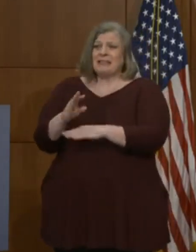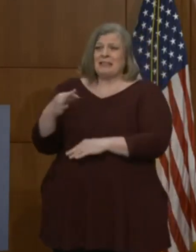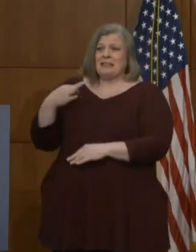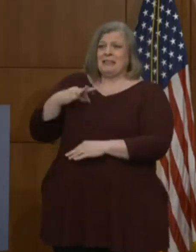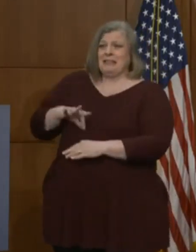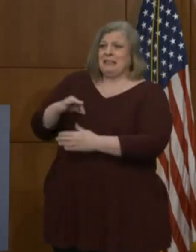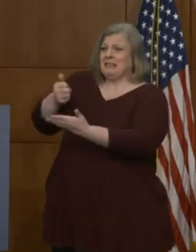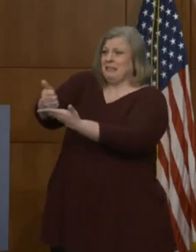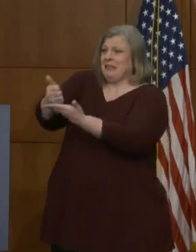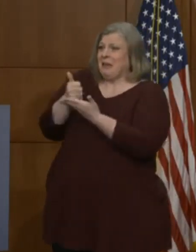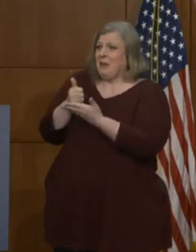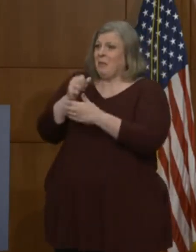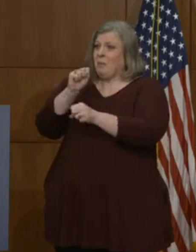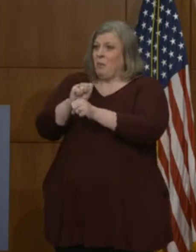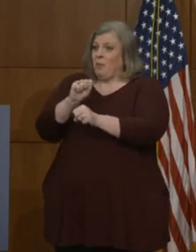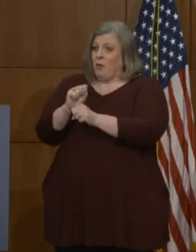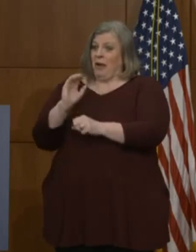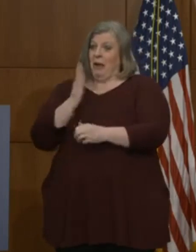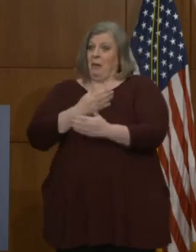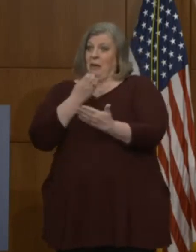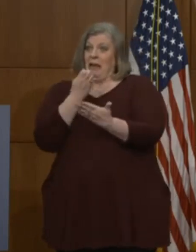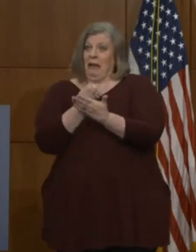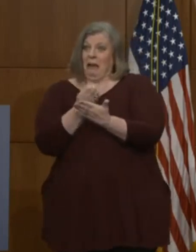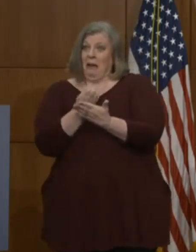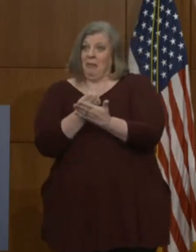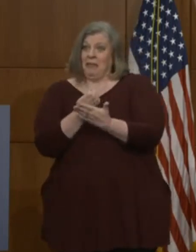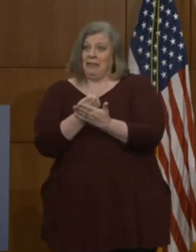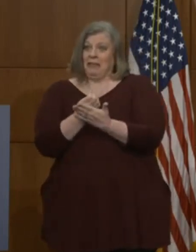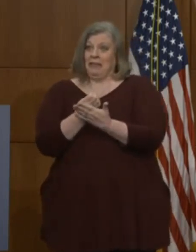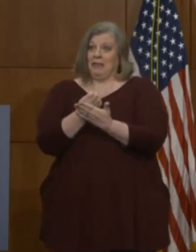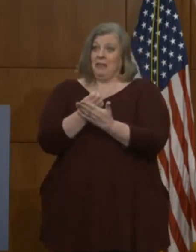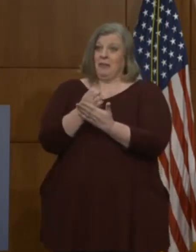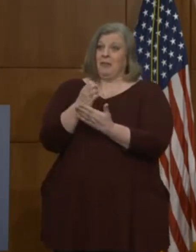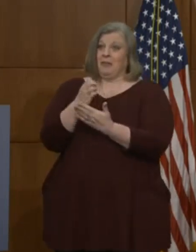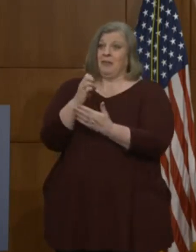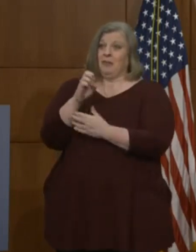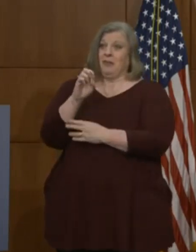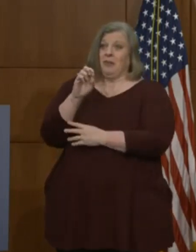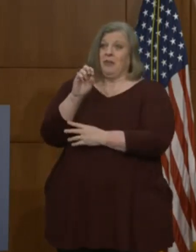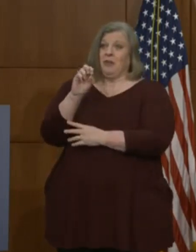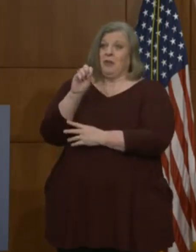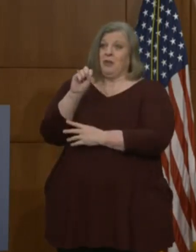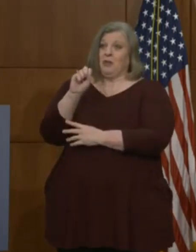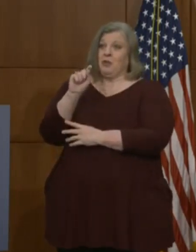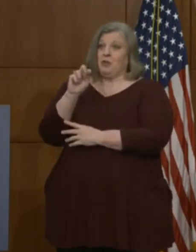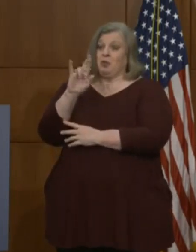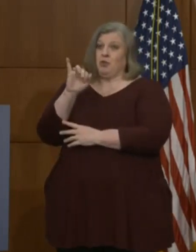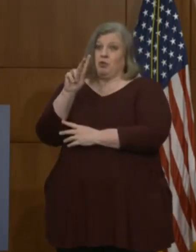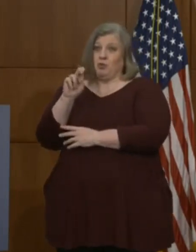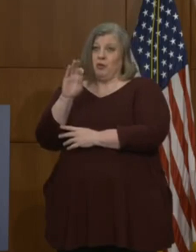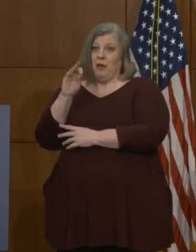THIS CONVERSATION. THEY HAVE BEEN SO HELPFUL WORKING WITH BEEN SO HELPFUL WORKING WITH OUR ECONOMIC STRIKE FORCE AND OUR ECONOMIC STRIKE FORCE AND LOOKING AT CREATIVE WAYS TO